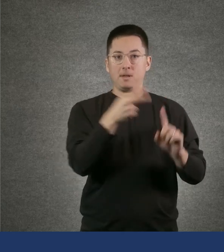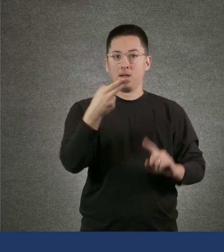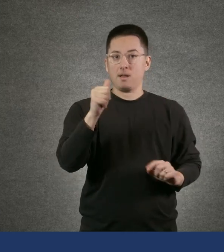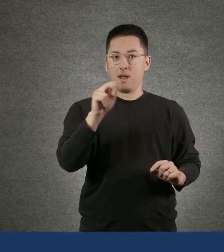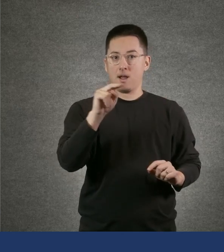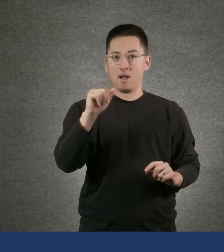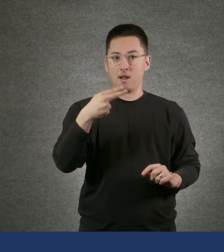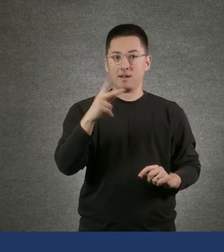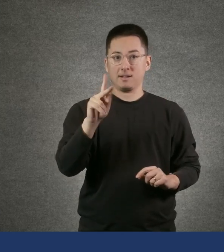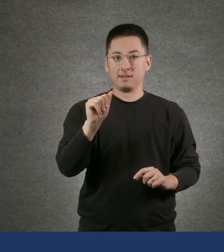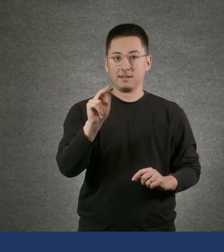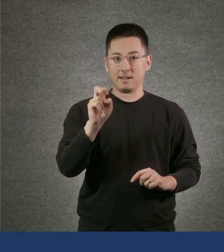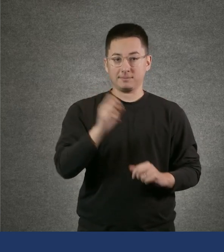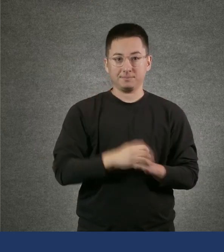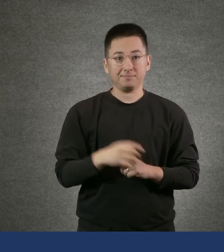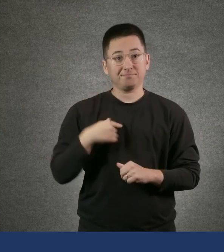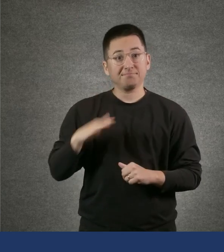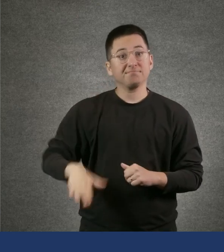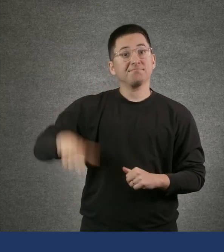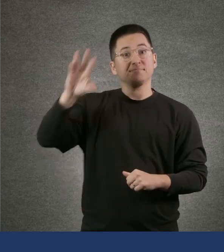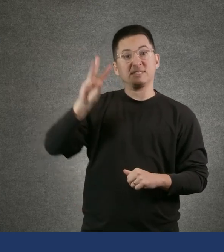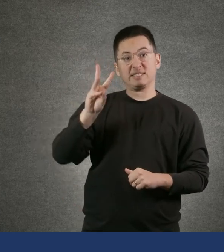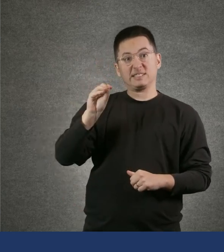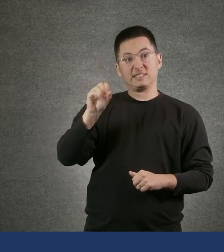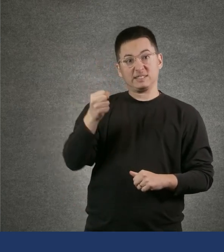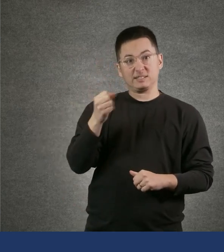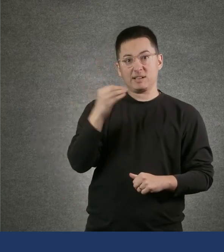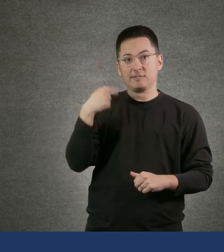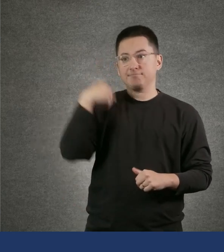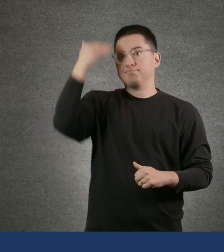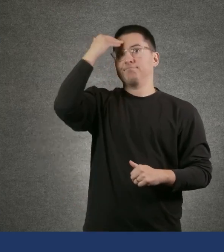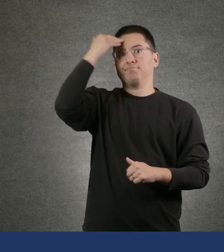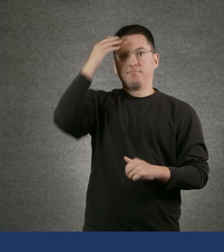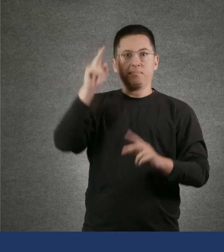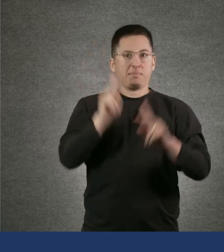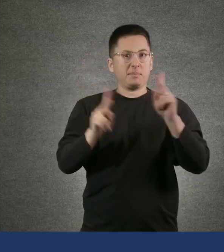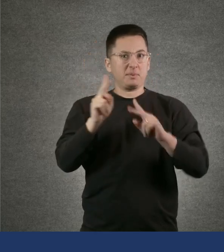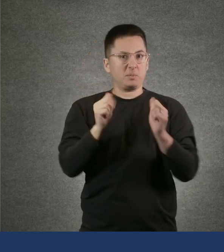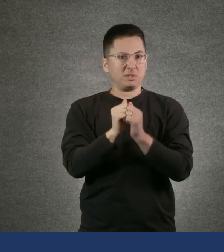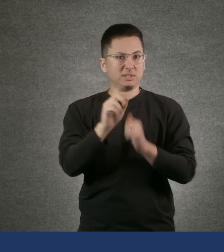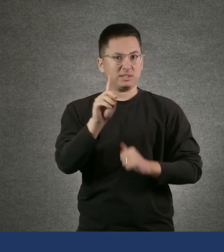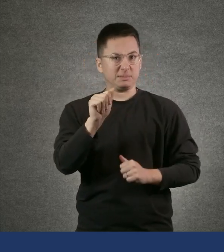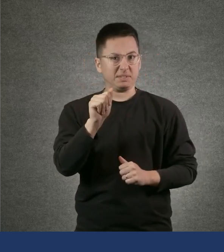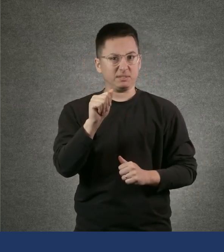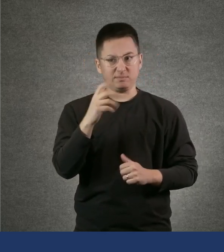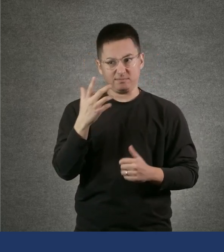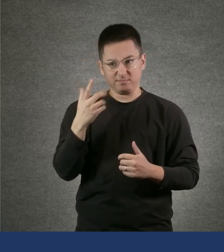disabilities were treated living in institutions, one of the many fears we had when we realized the gravity